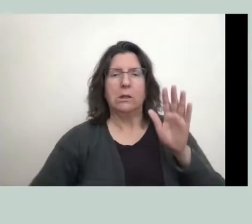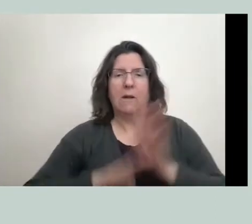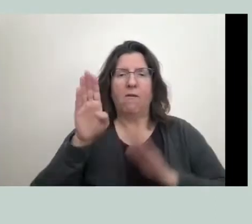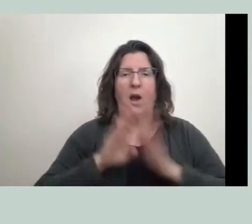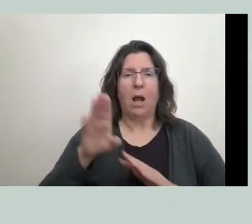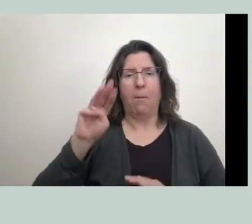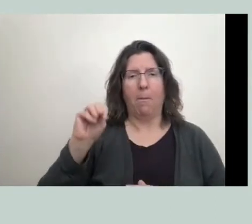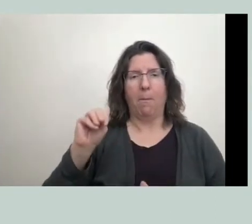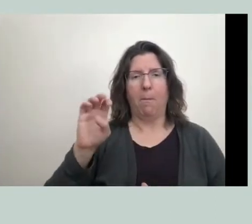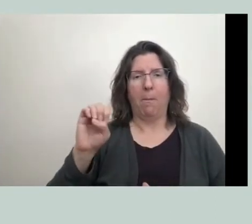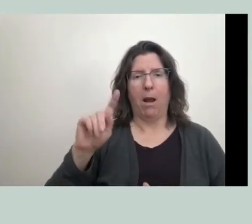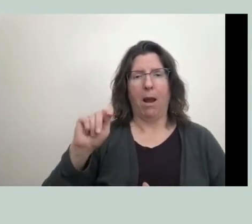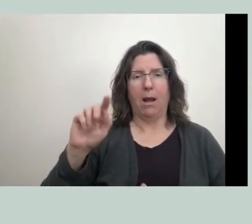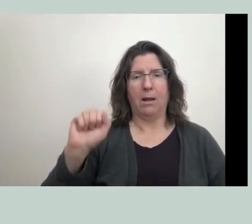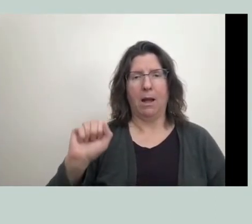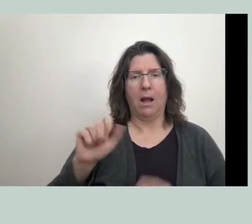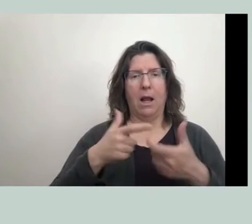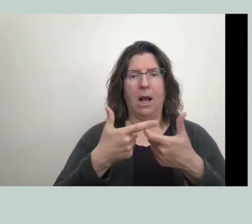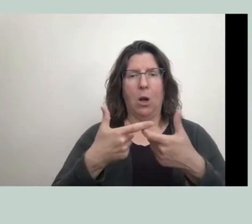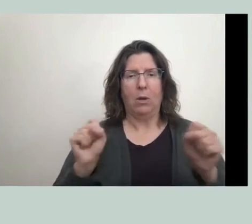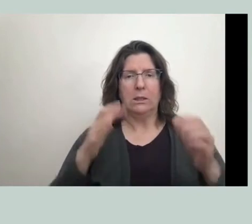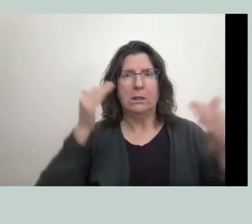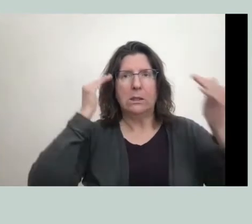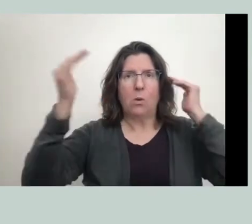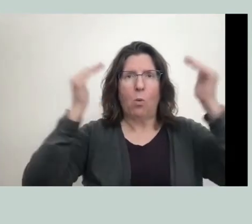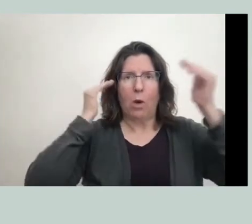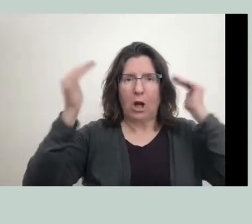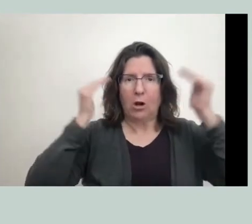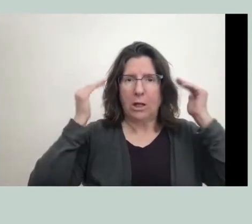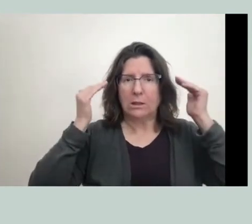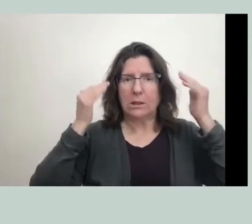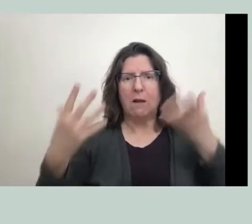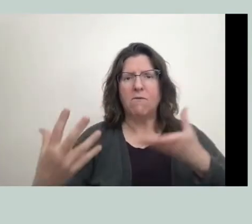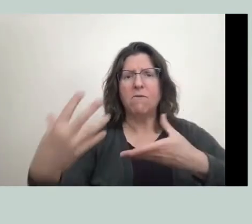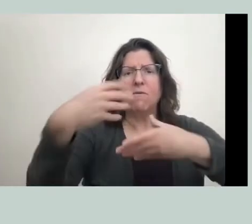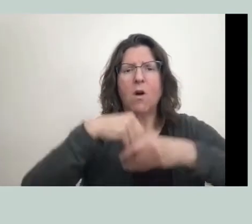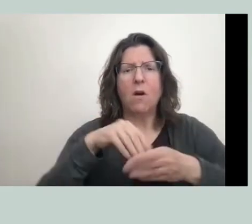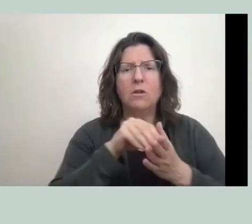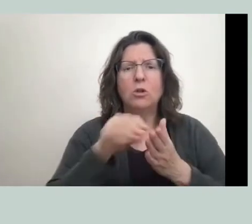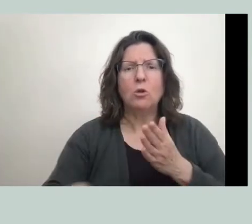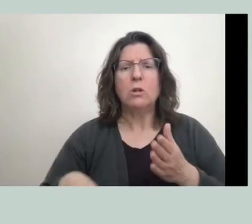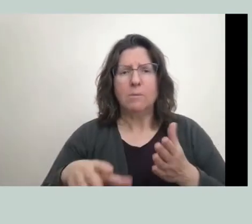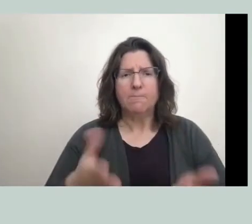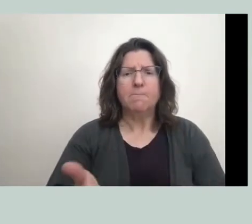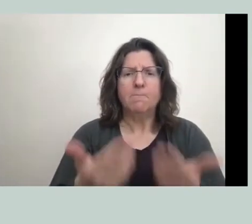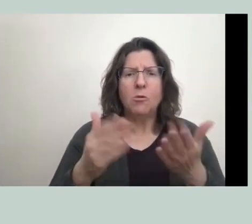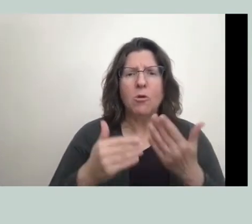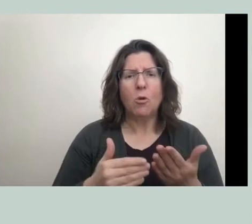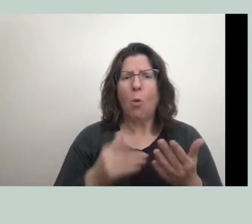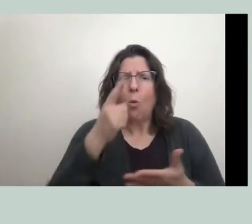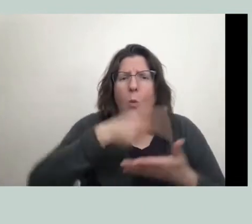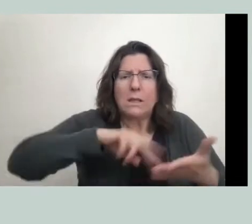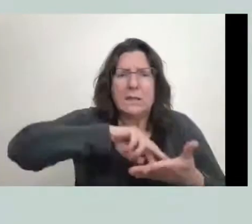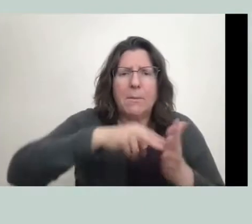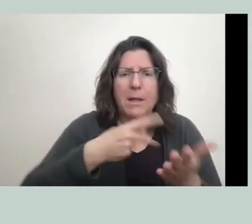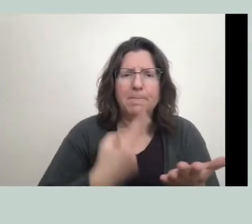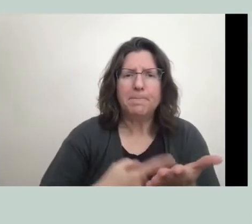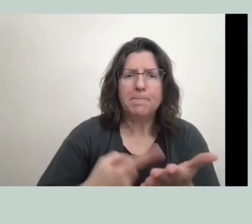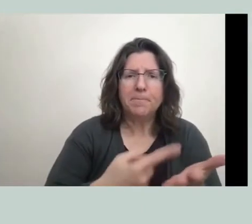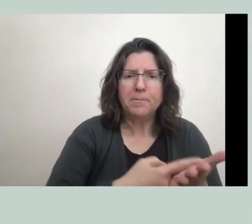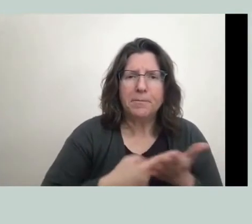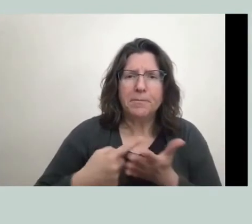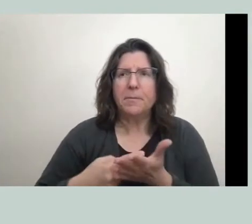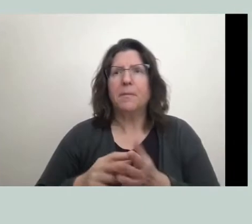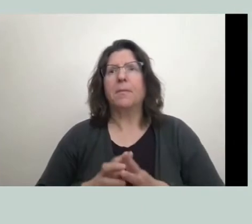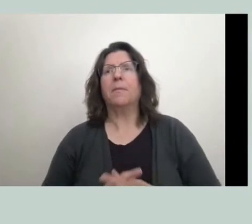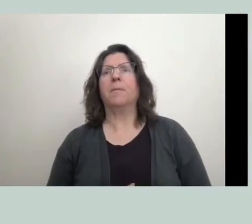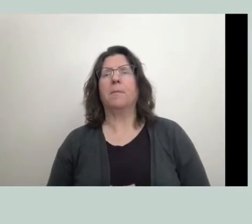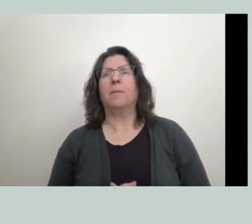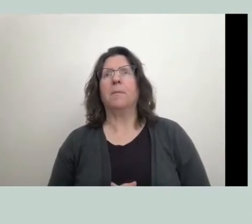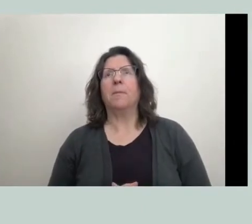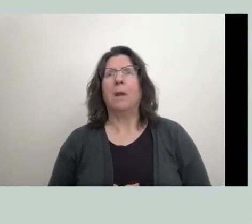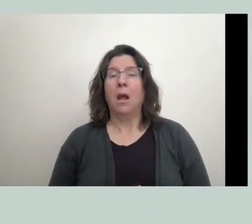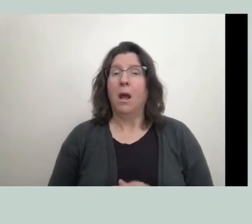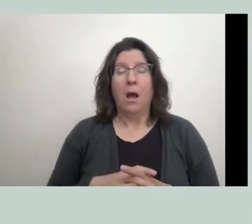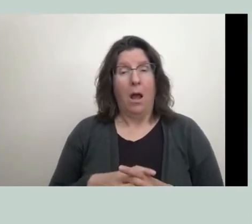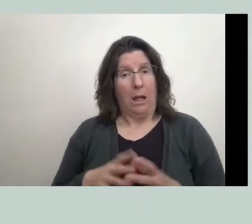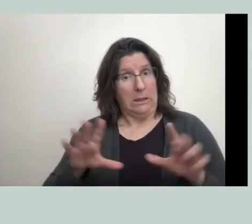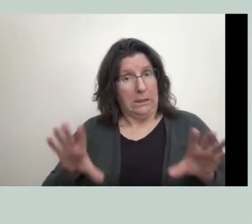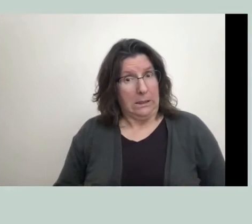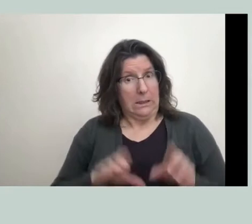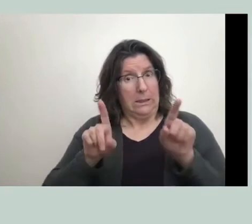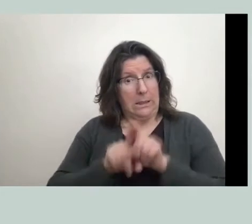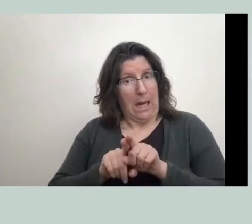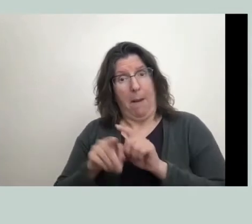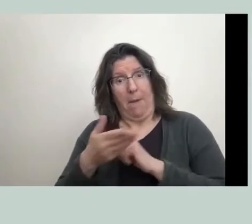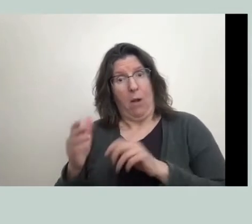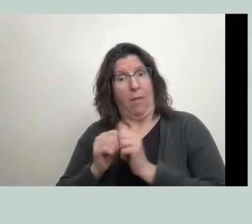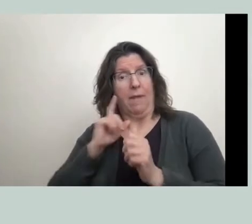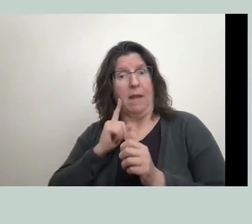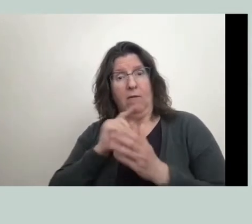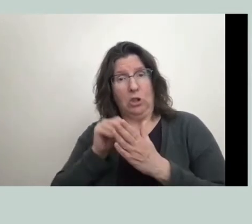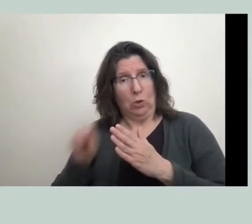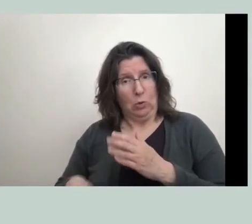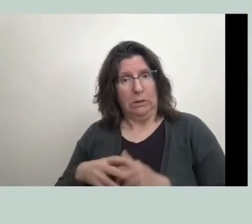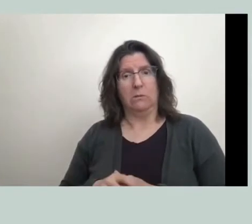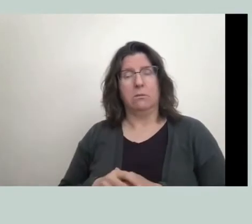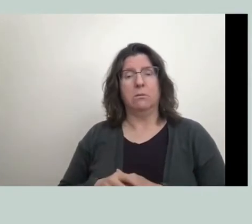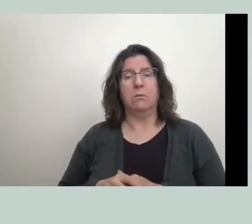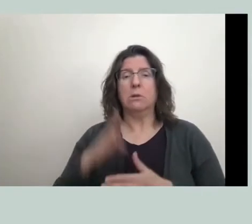Noticing is designed to develop metalinguistic awareness by engaging students in thoughtful discussions.